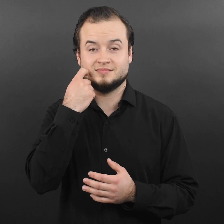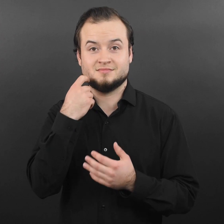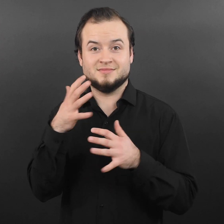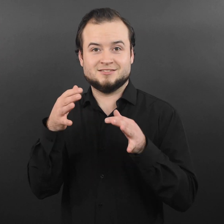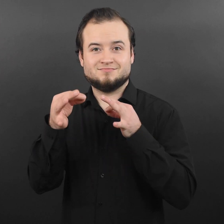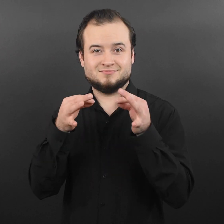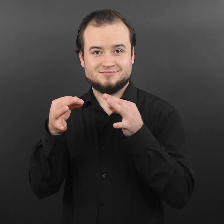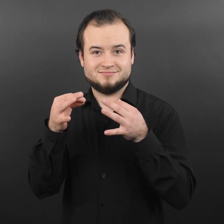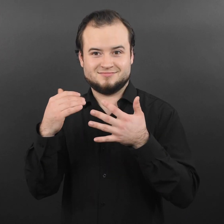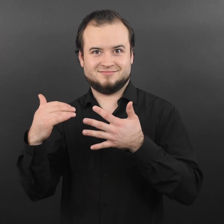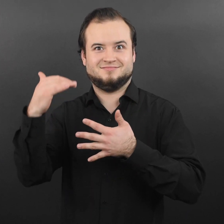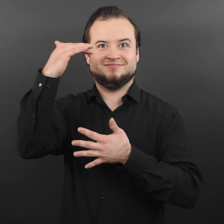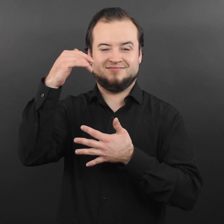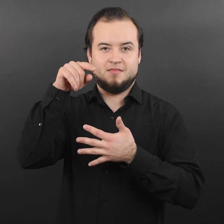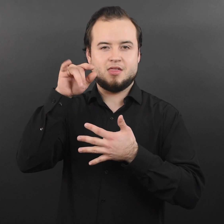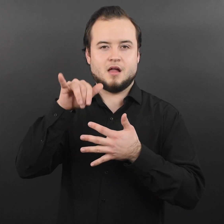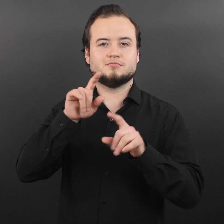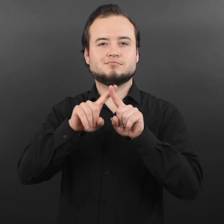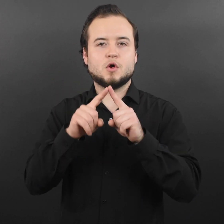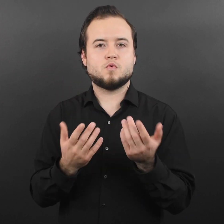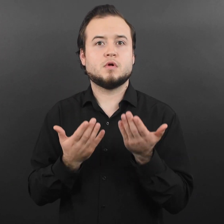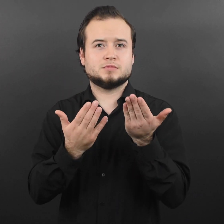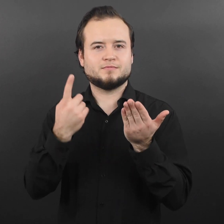In addition to the above recommendations for everyone,